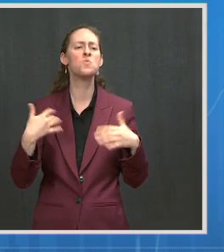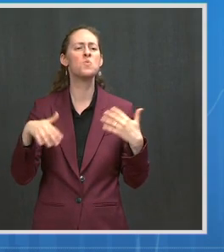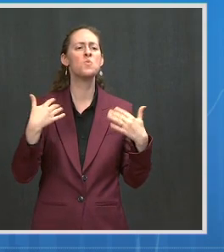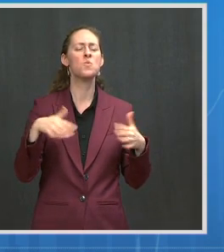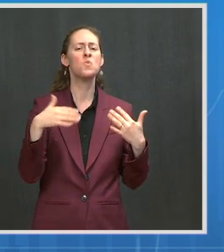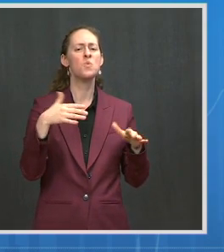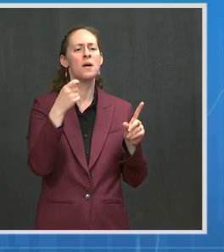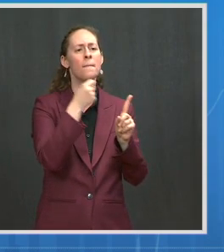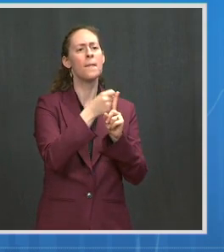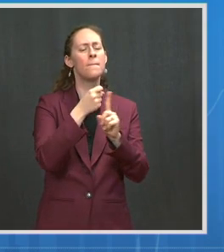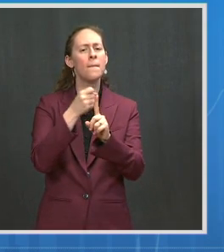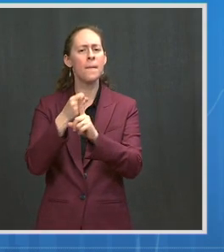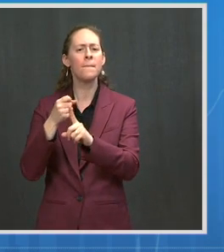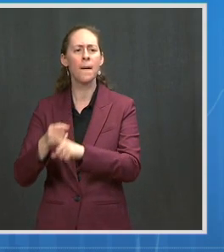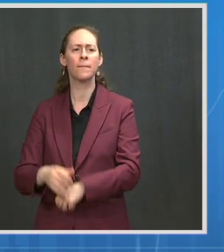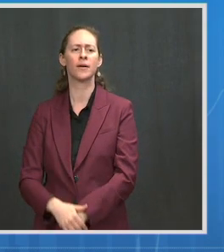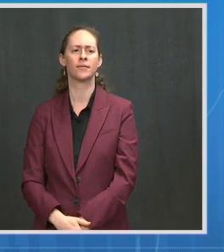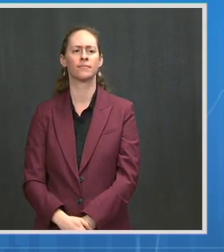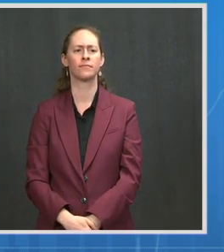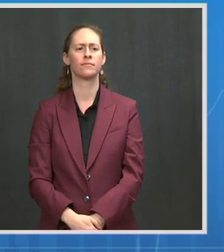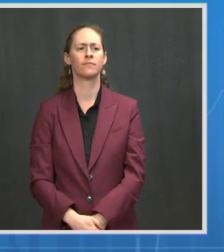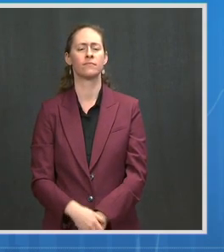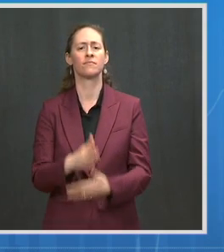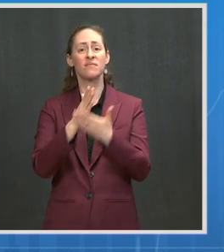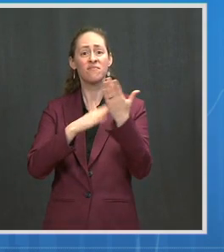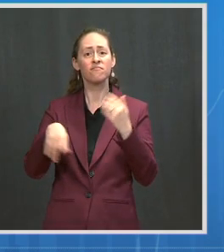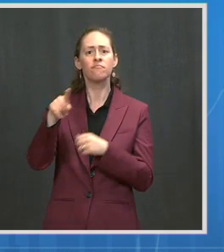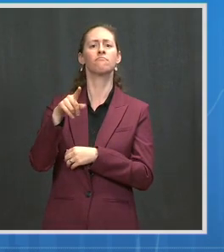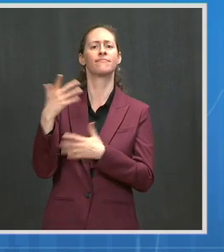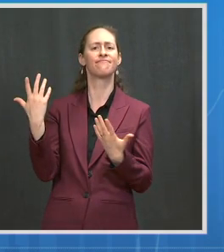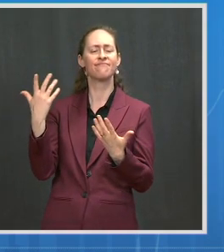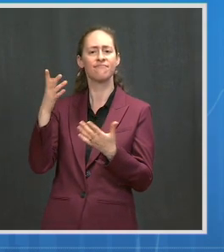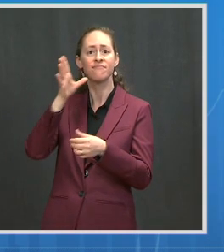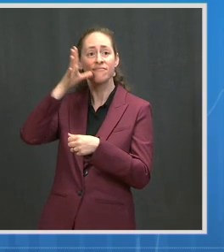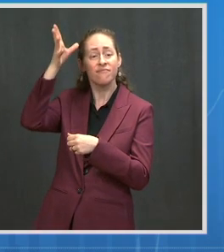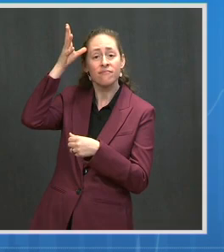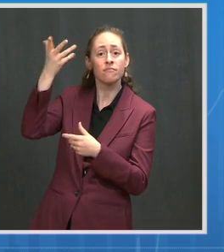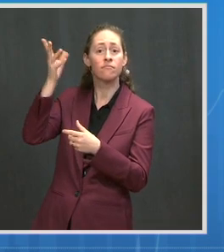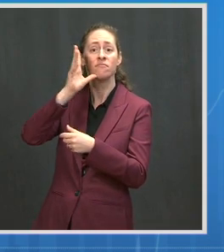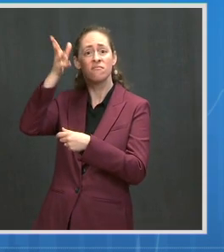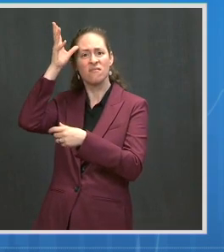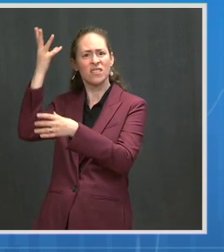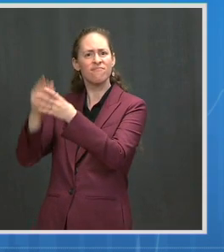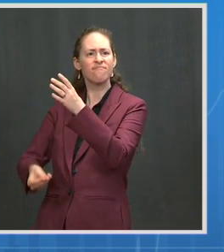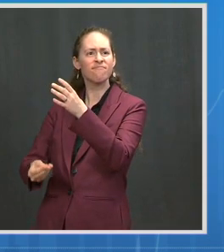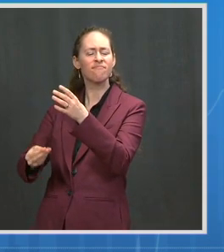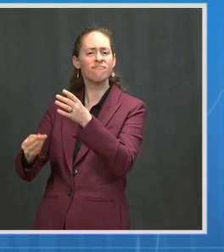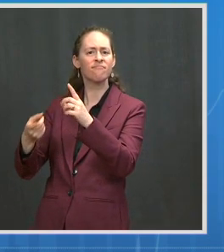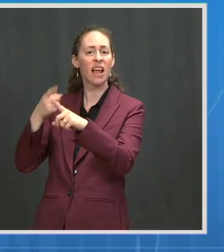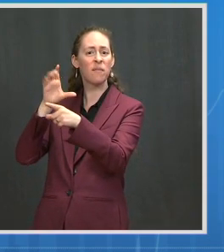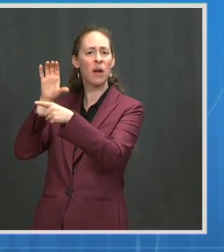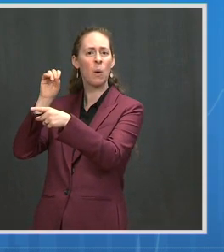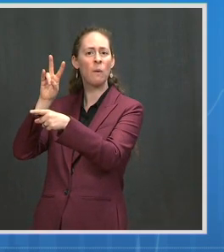in a way you probably haven't before. I know it's been an anxious time and you've been asked to do difficult things.